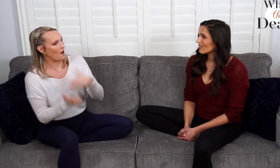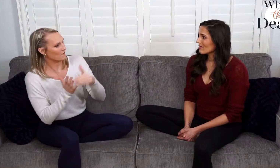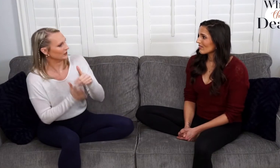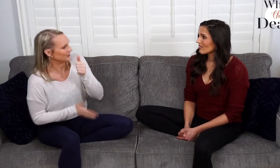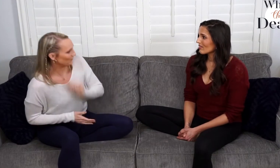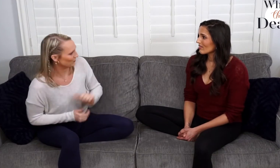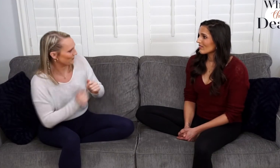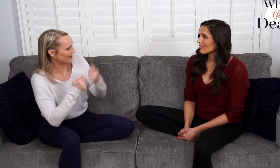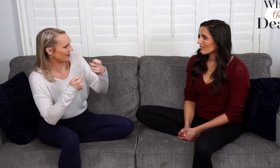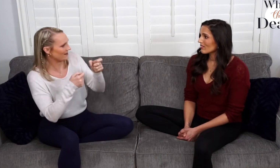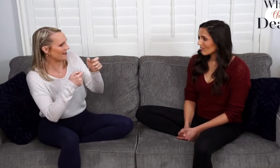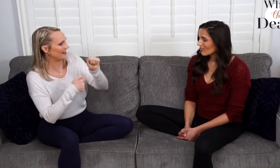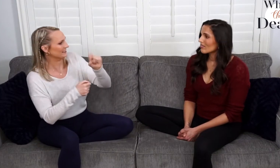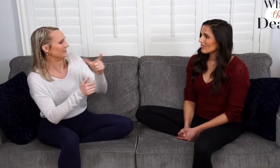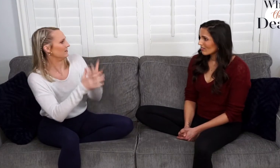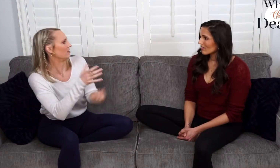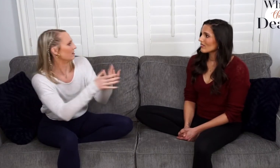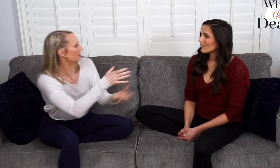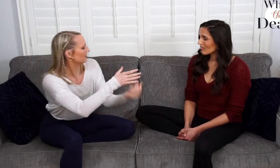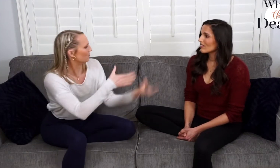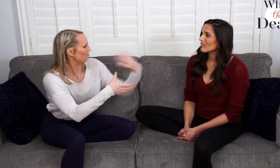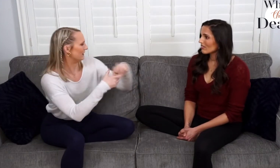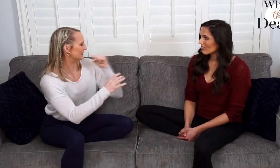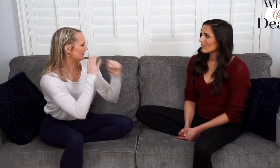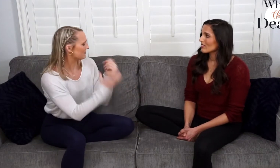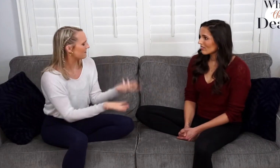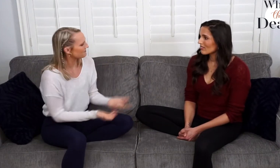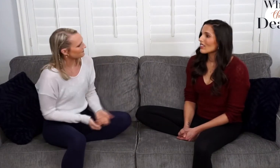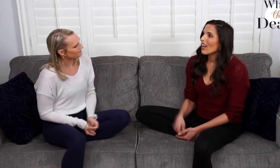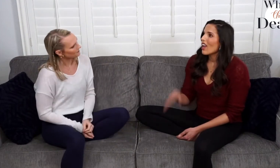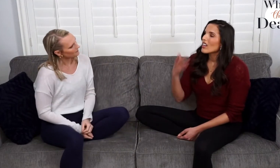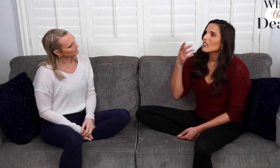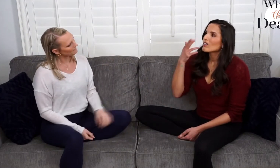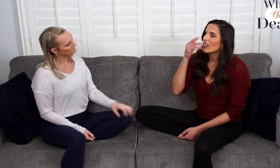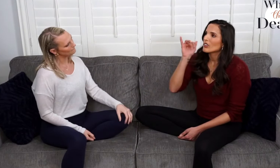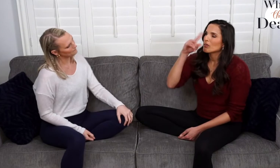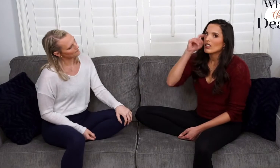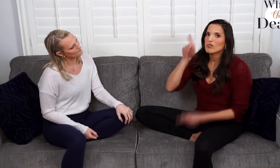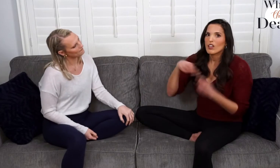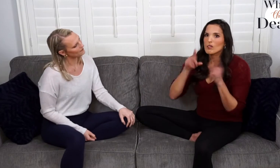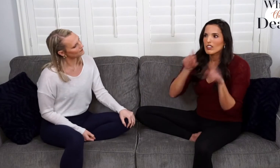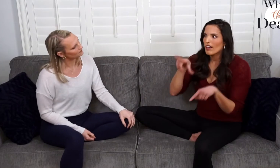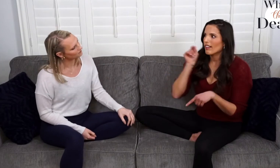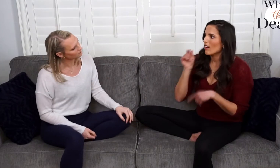often times we suffer with ASL lacking within SimComing. It's funny too. Because when I went to Gallaudet